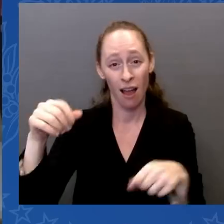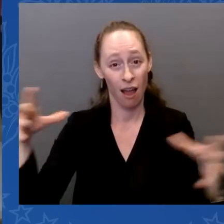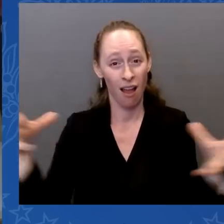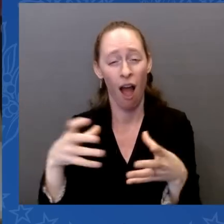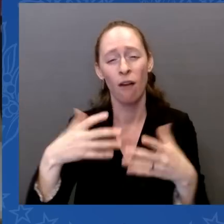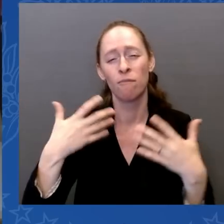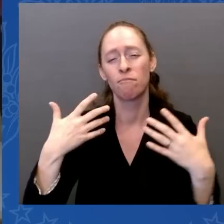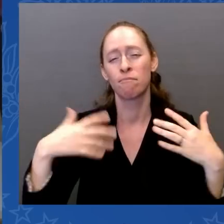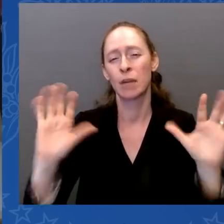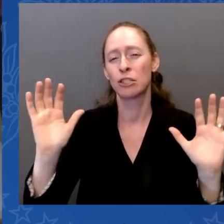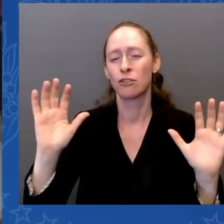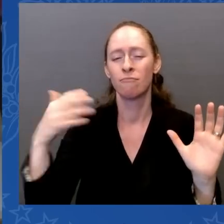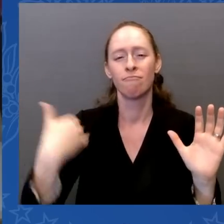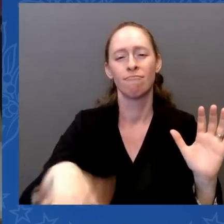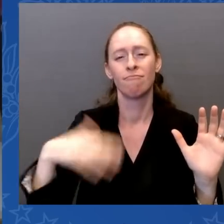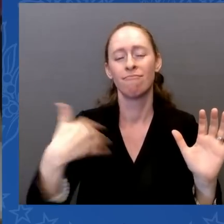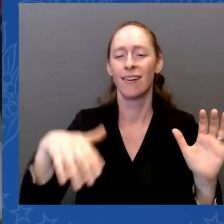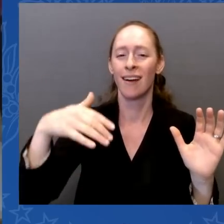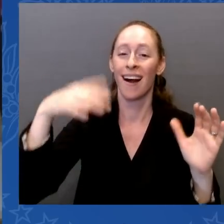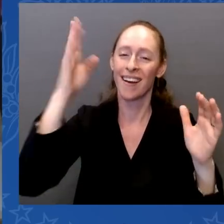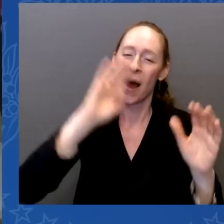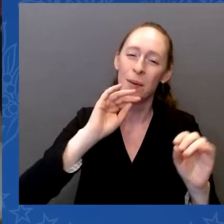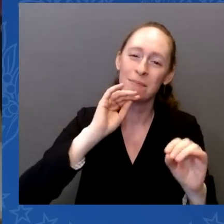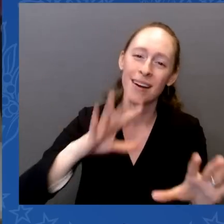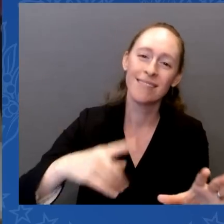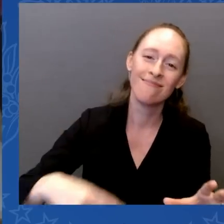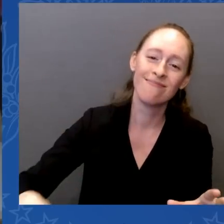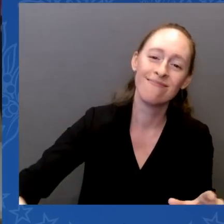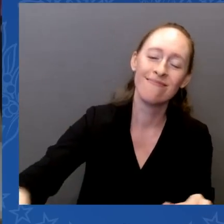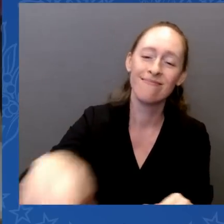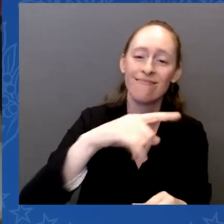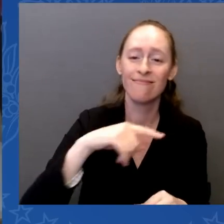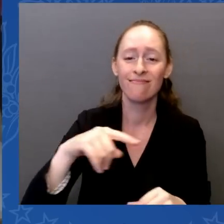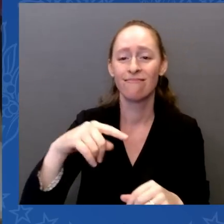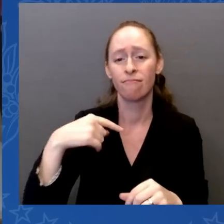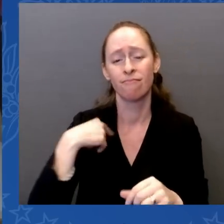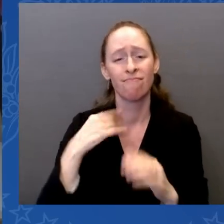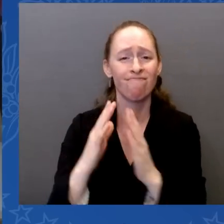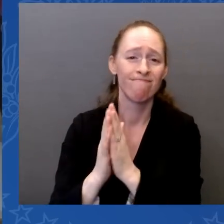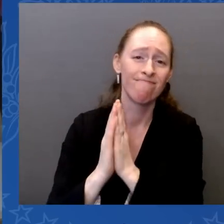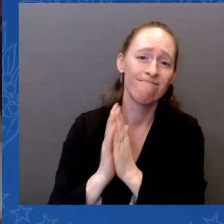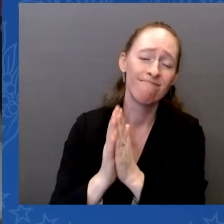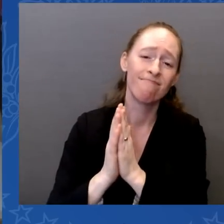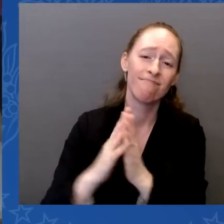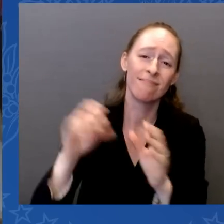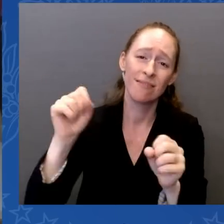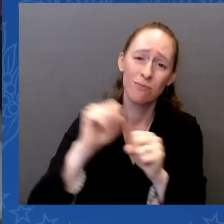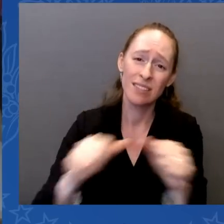figure out how to come together better than we have so far, because a lot of people's lives and futures depend upon it.